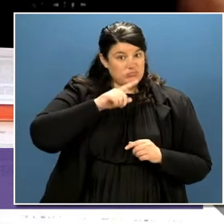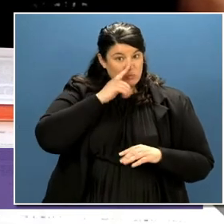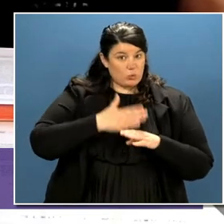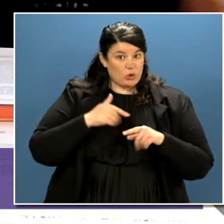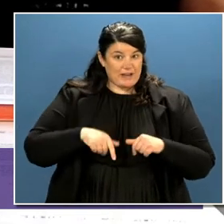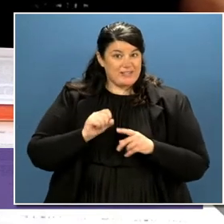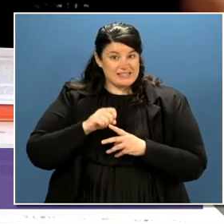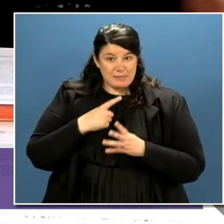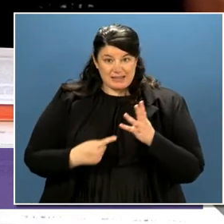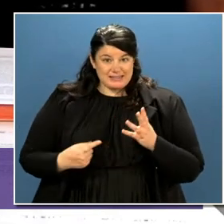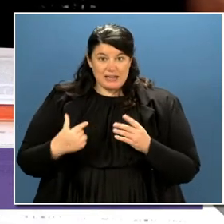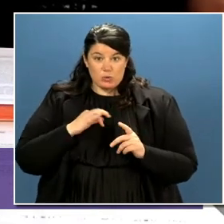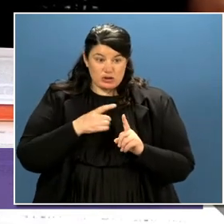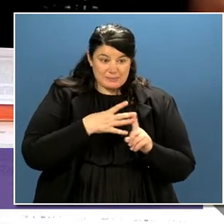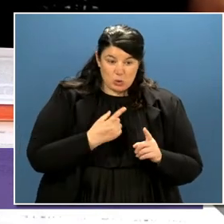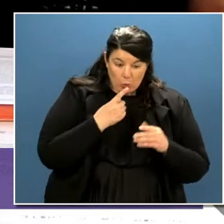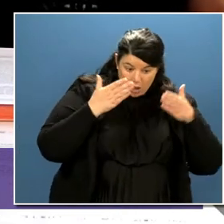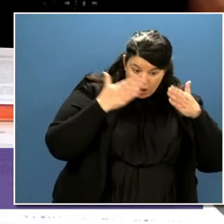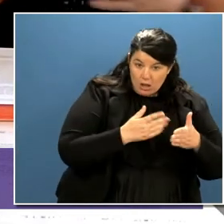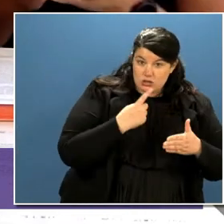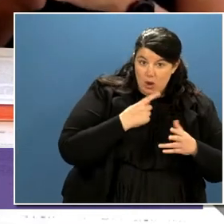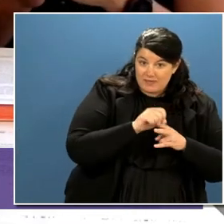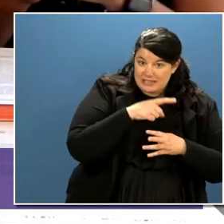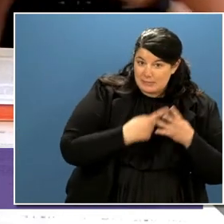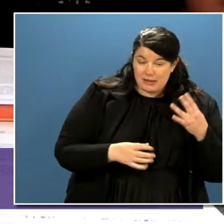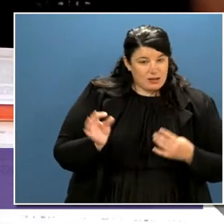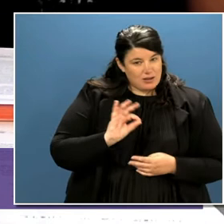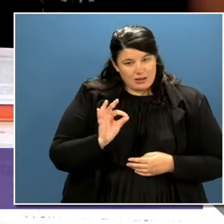specialise in a particular type of disability, we actually cover as many